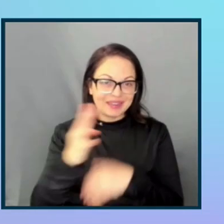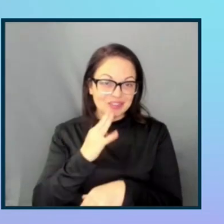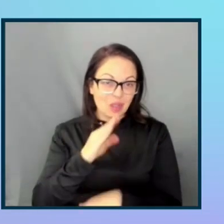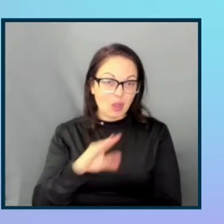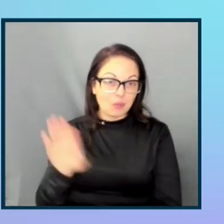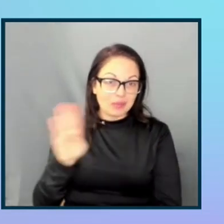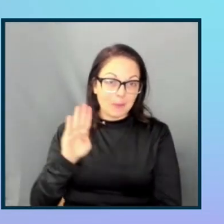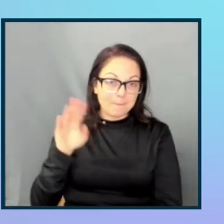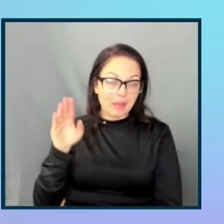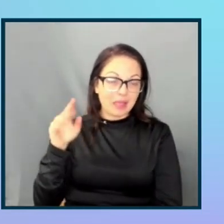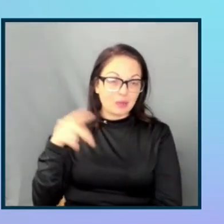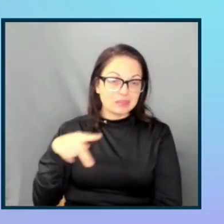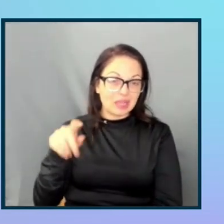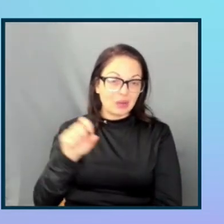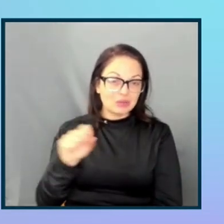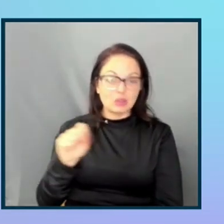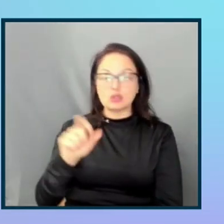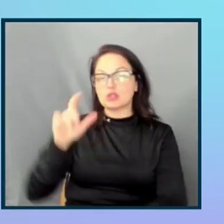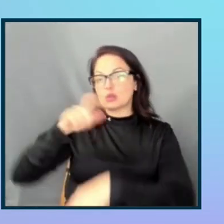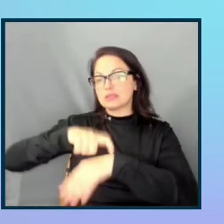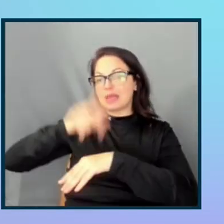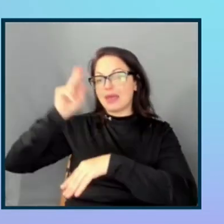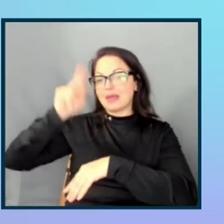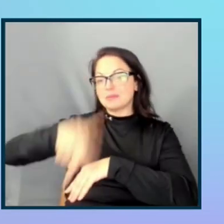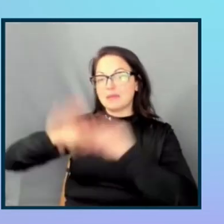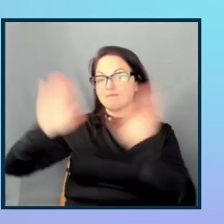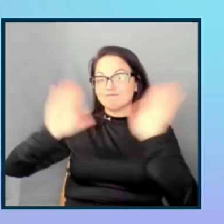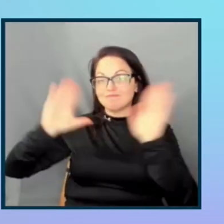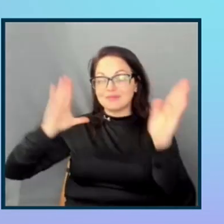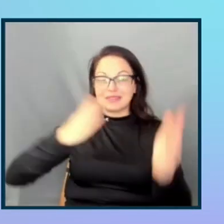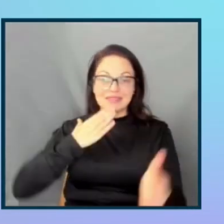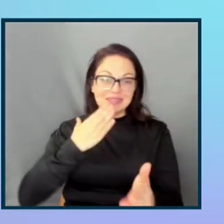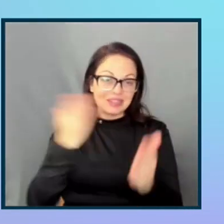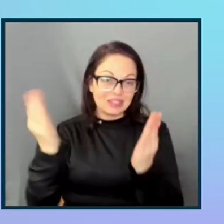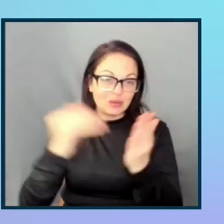With that, we are at time, everyone. Thank you again, Kevin, so much.